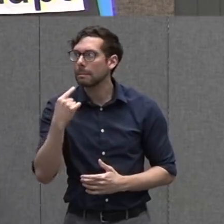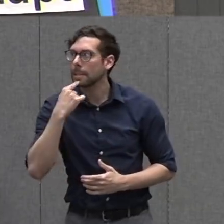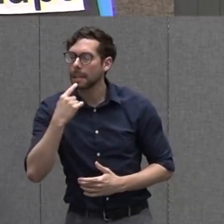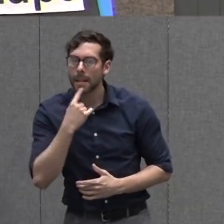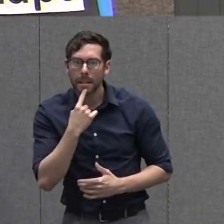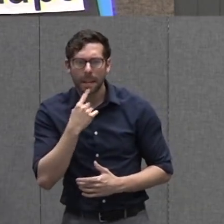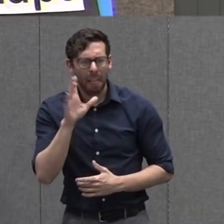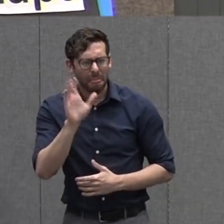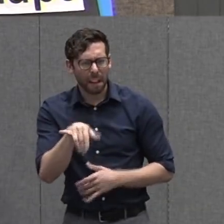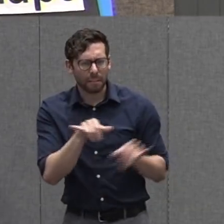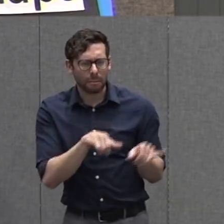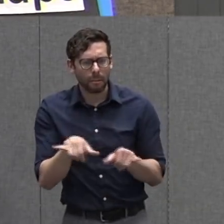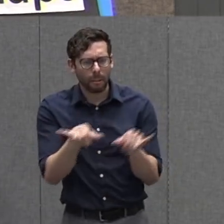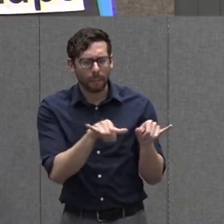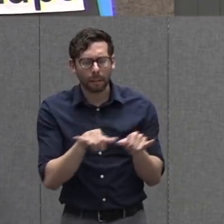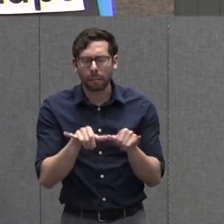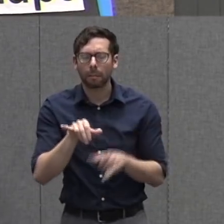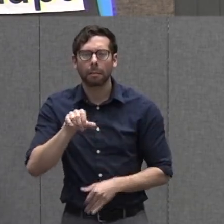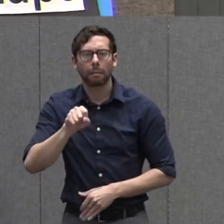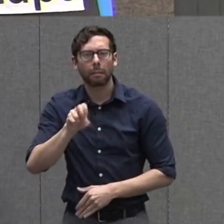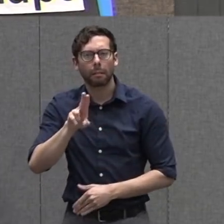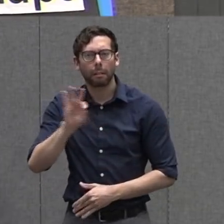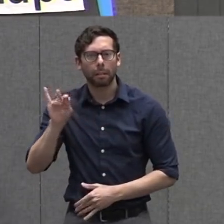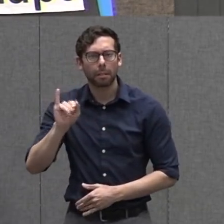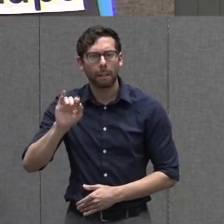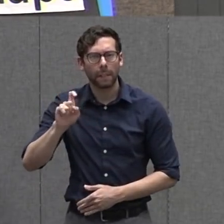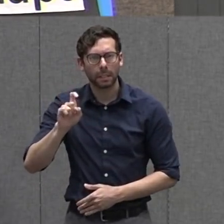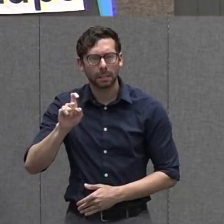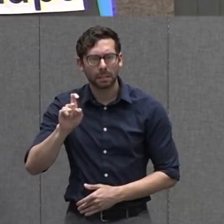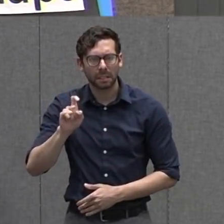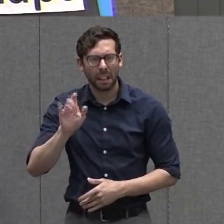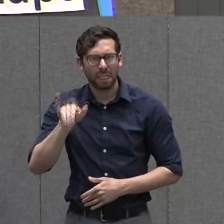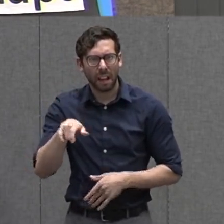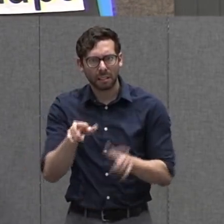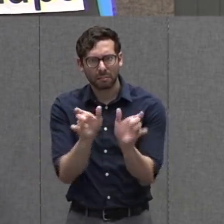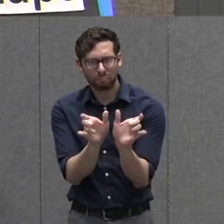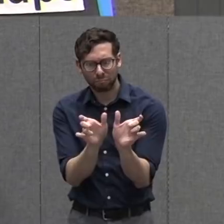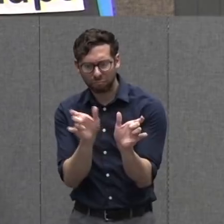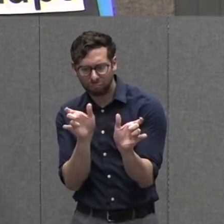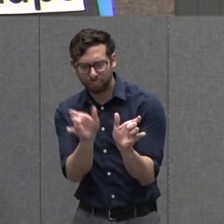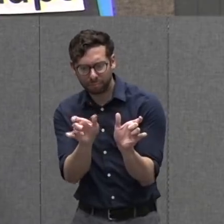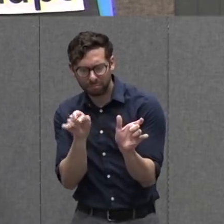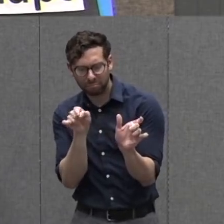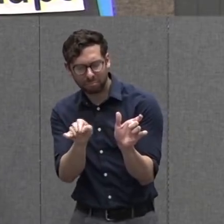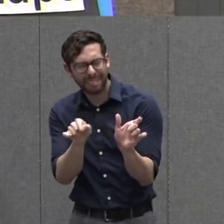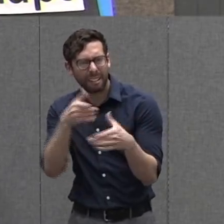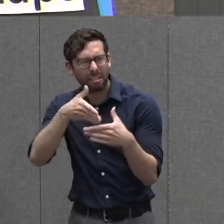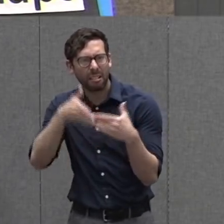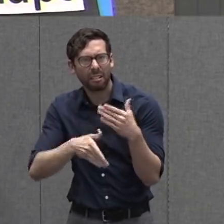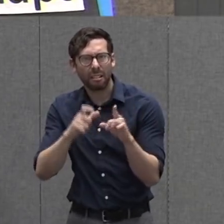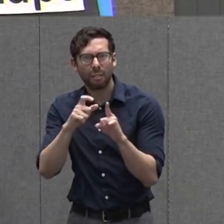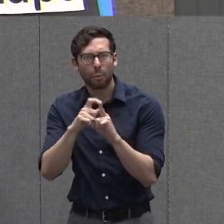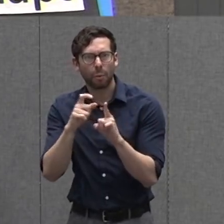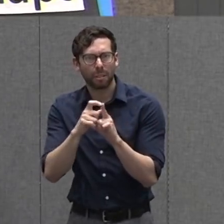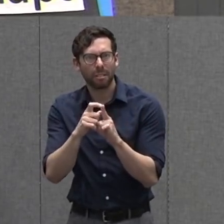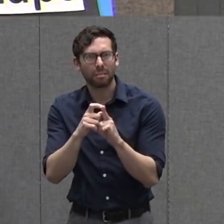That means it's at the end of the word. It's a common word part in a multi-syllabic word that you'll see at the end.